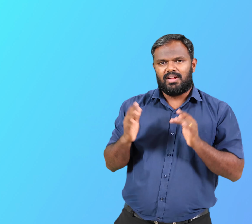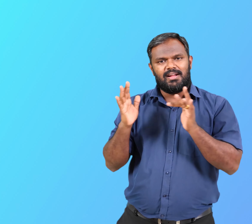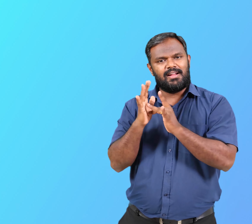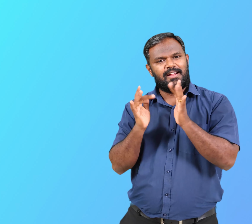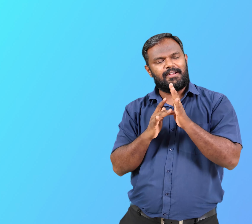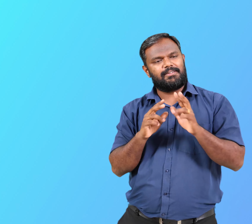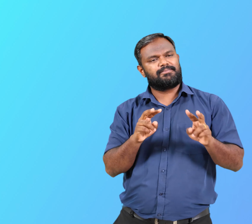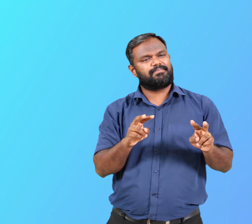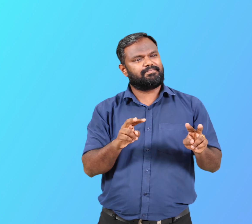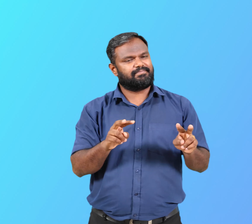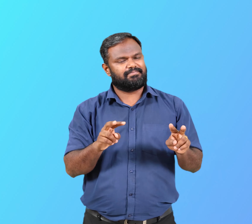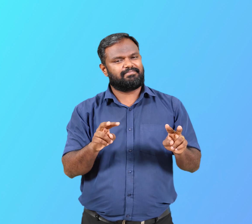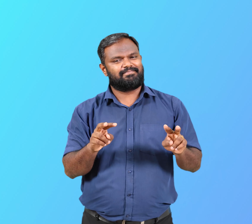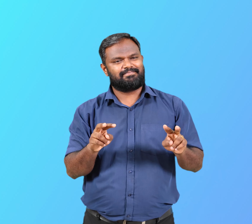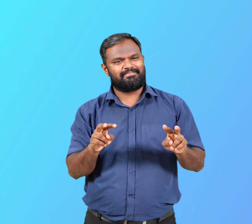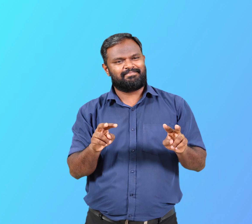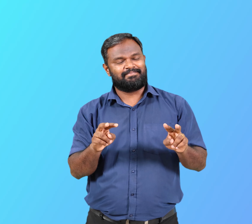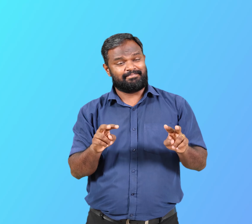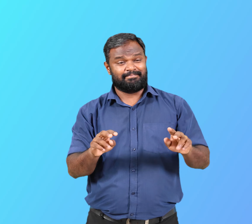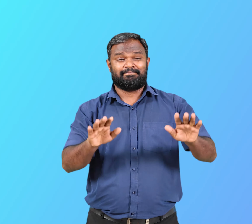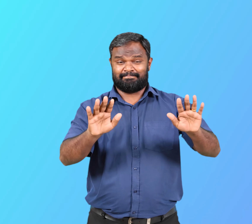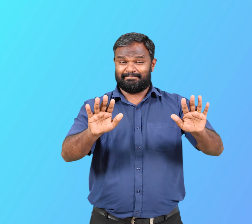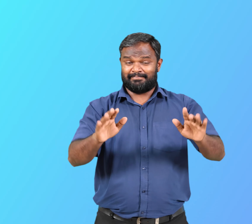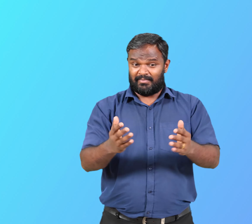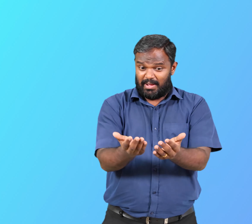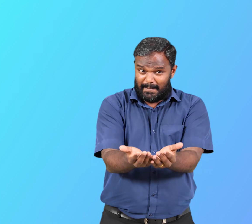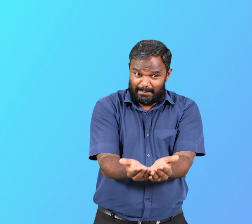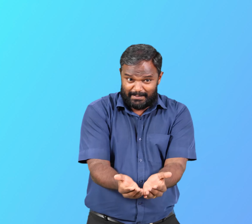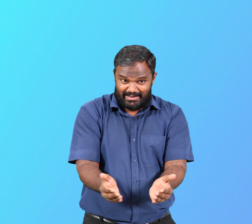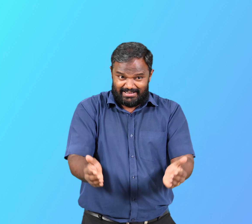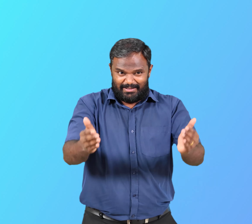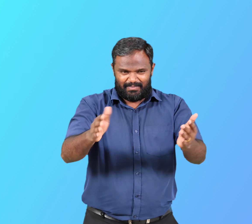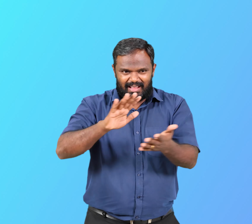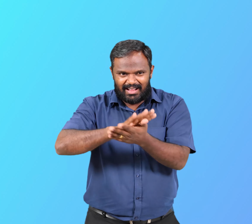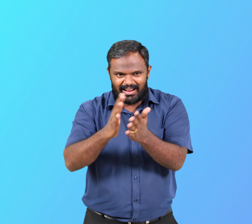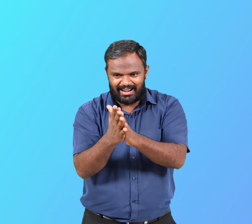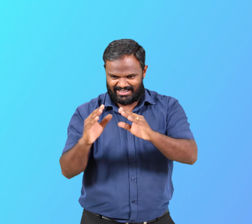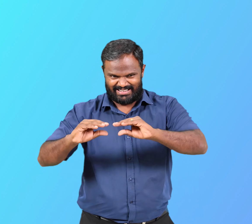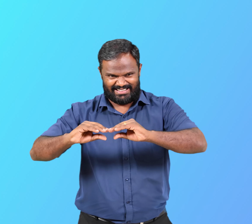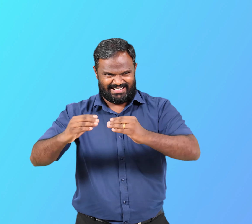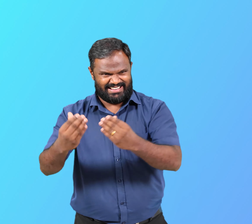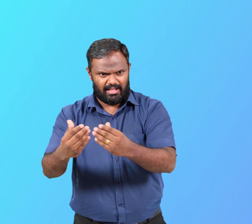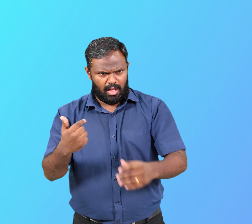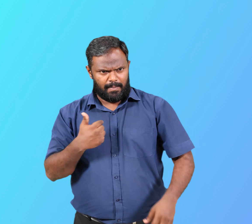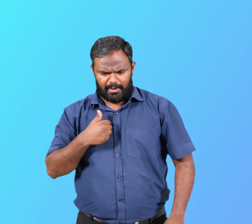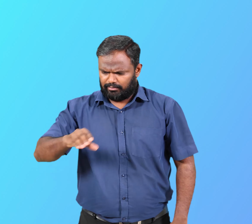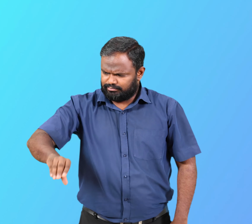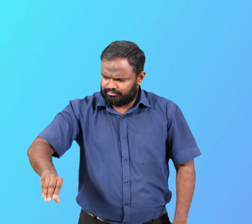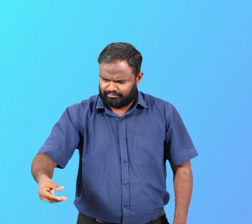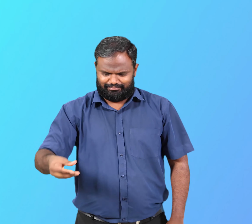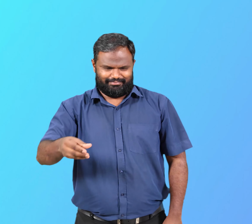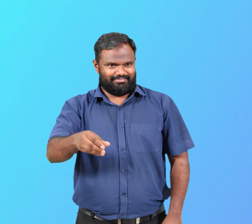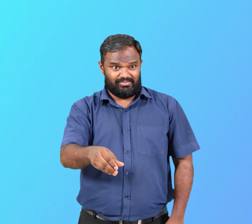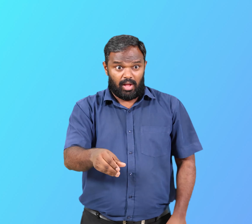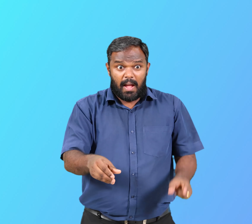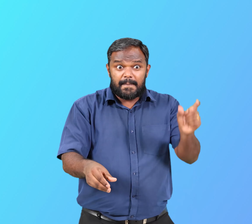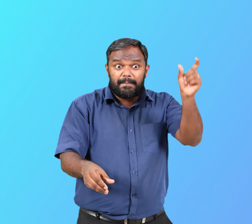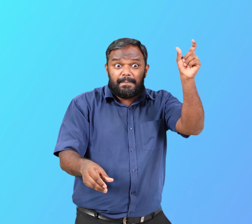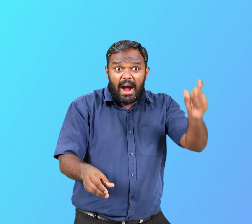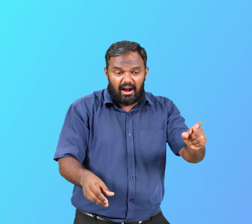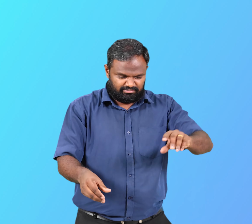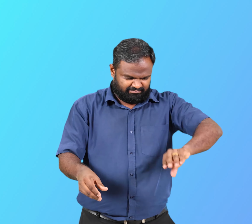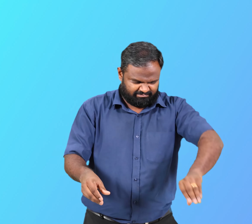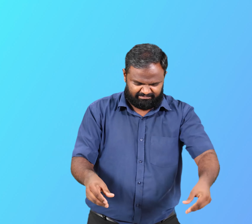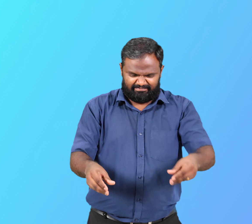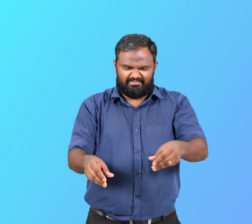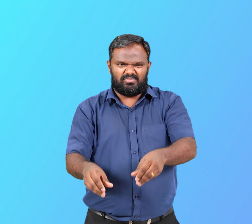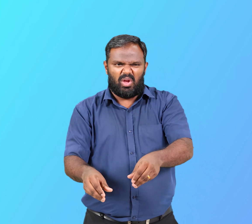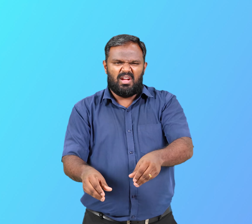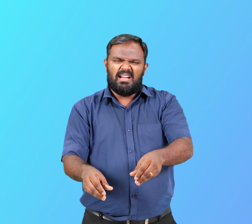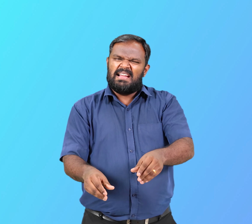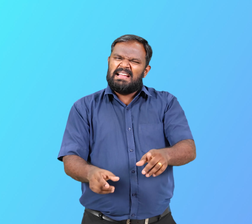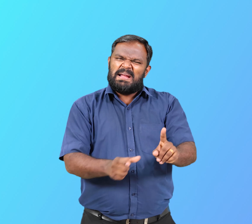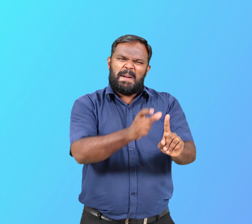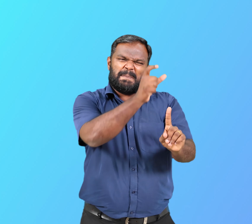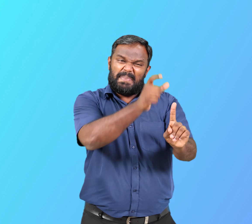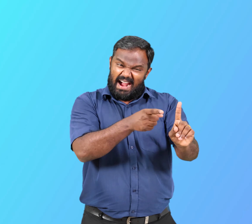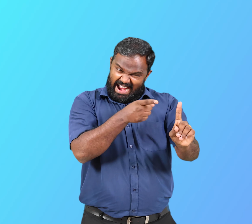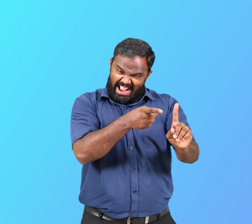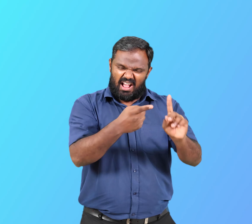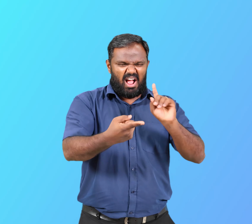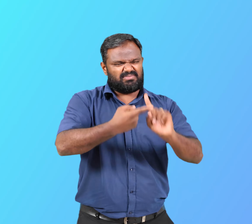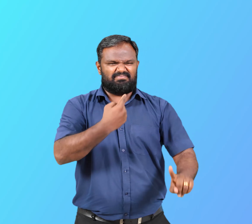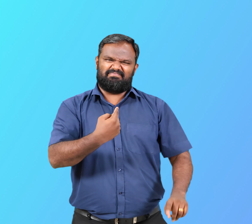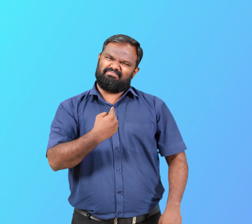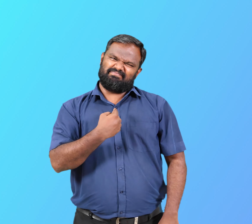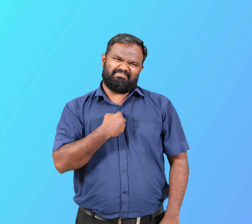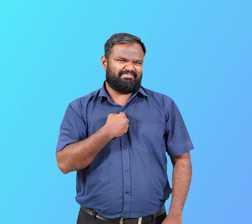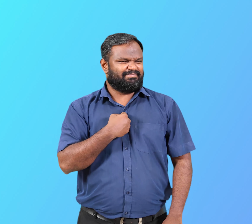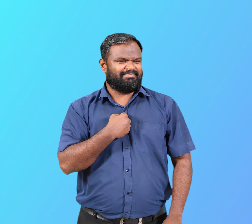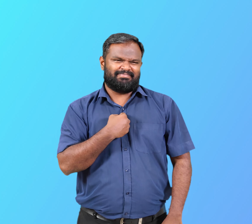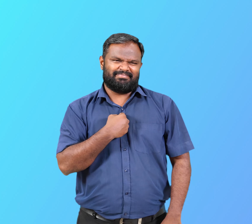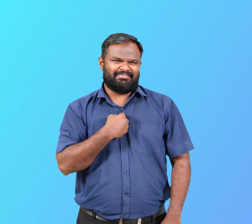Jesus answered, “One who has dipped his bread in the same bowl with me will be the one to betray me.